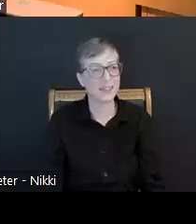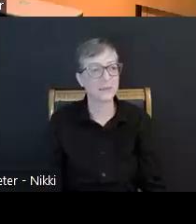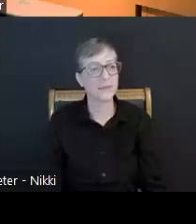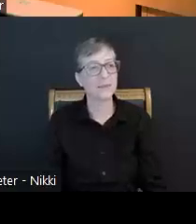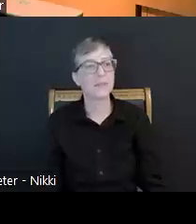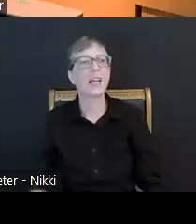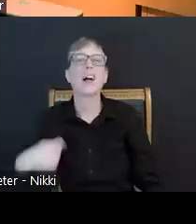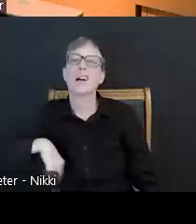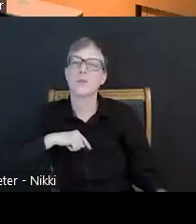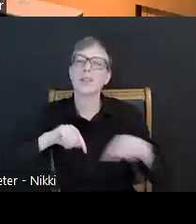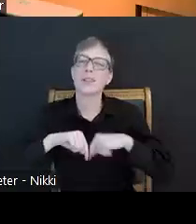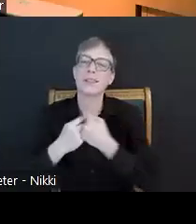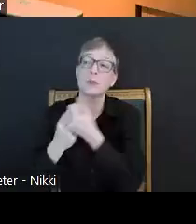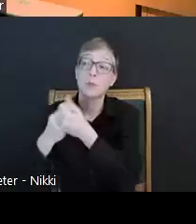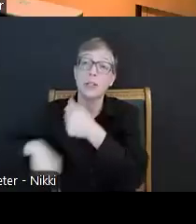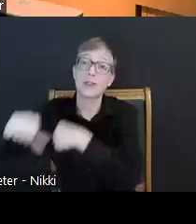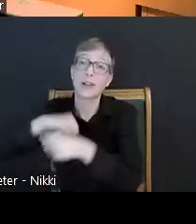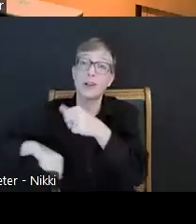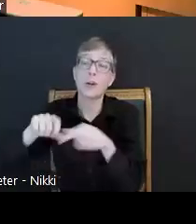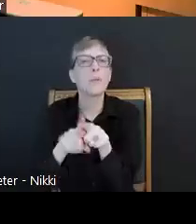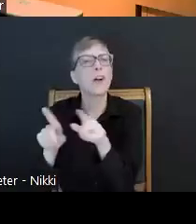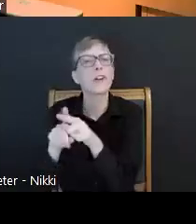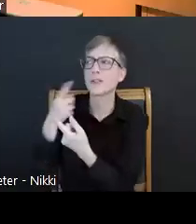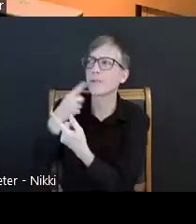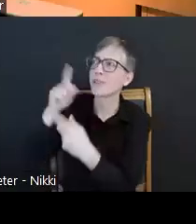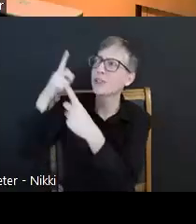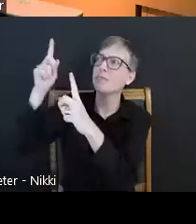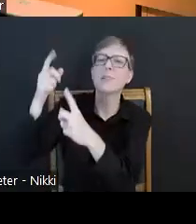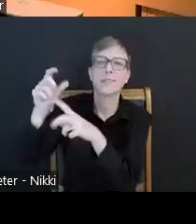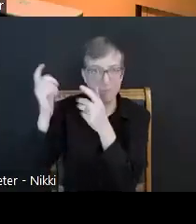and also celebrate each other's achievements and the beginning of each of our weekly team